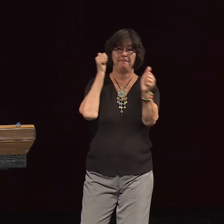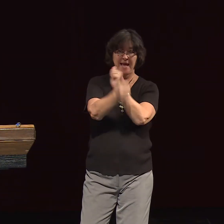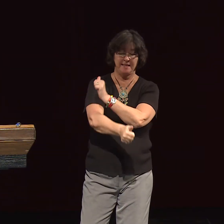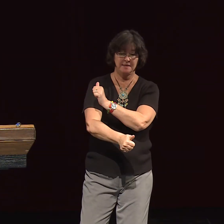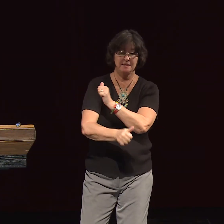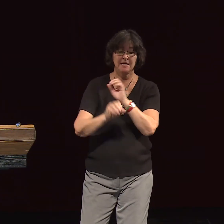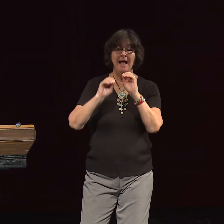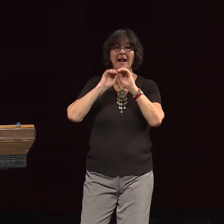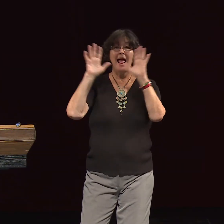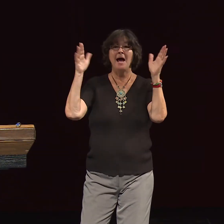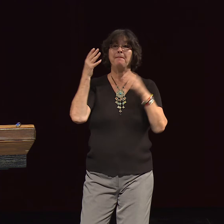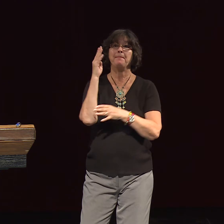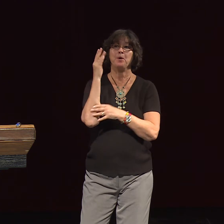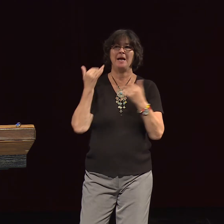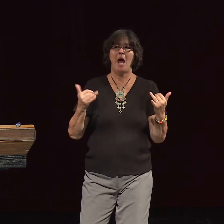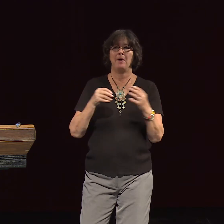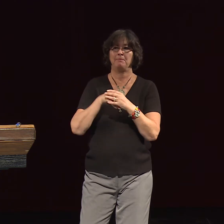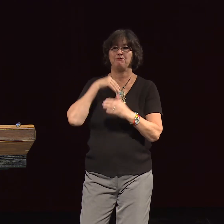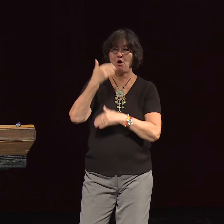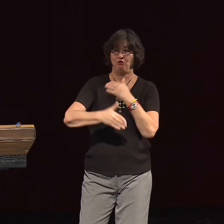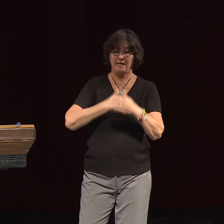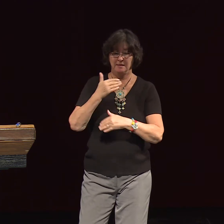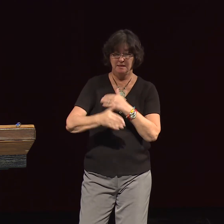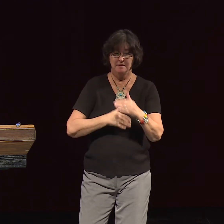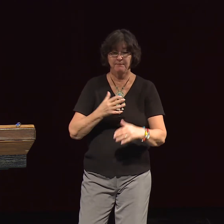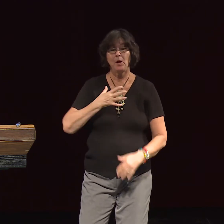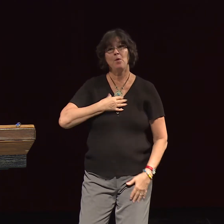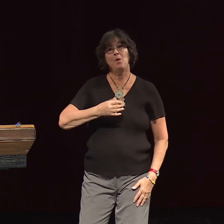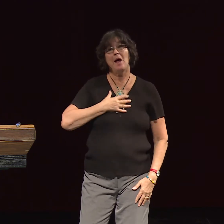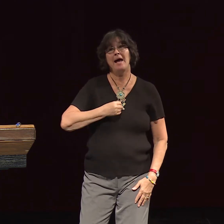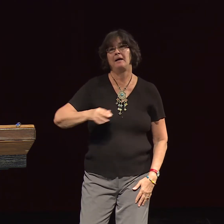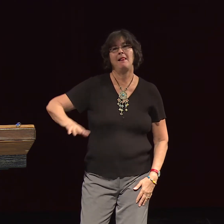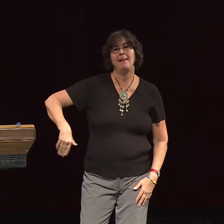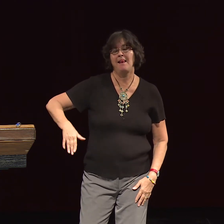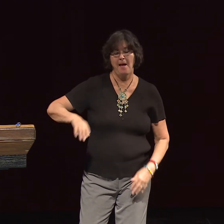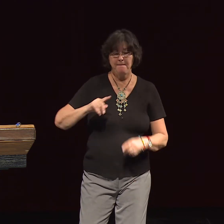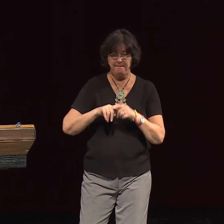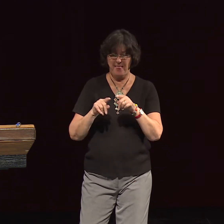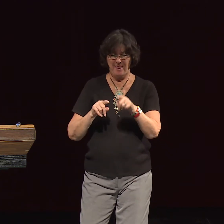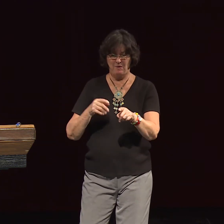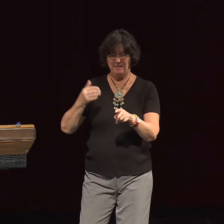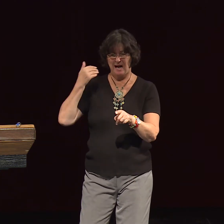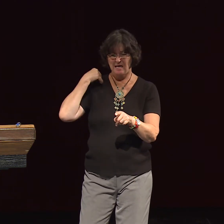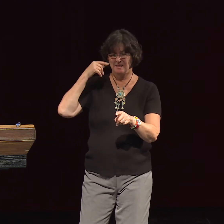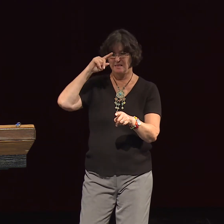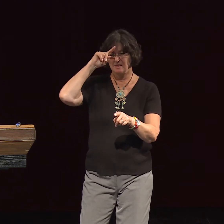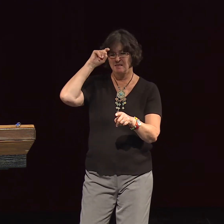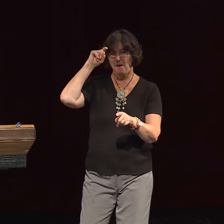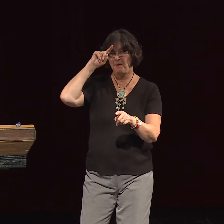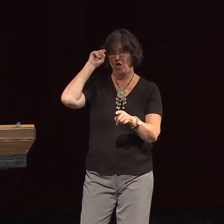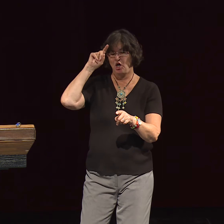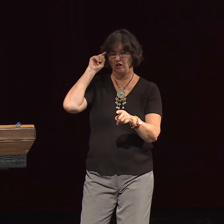The states that are in the dark blue have passed this legislation. The light blue are in process.